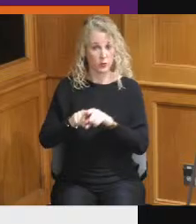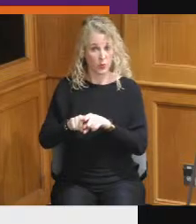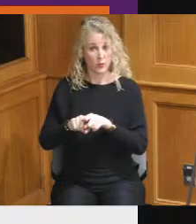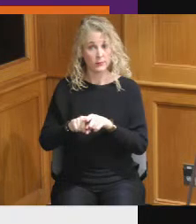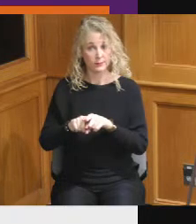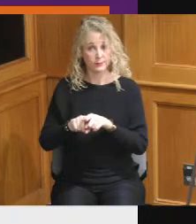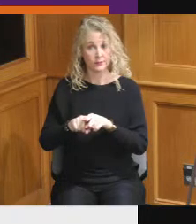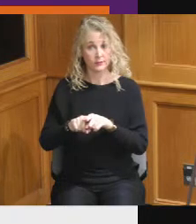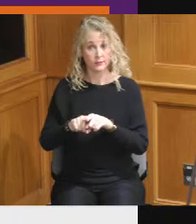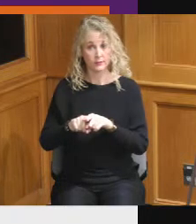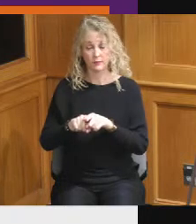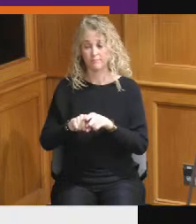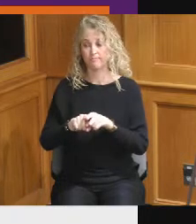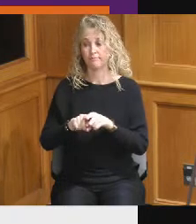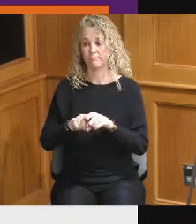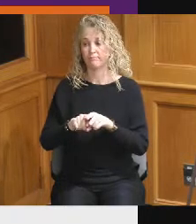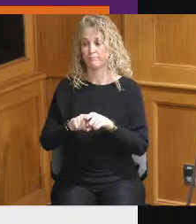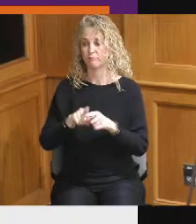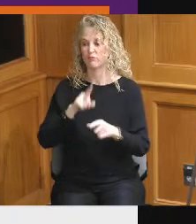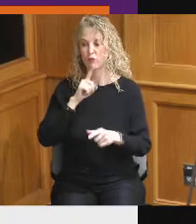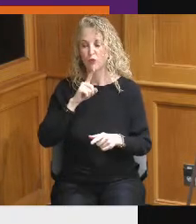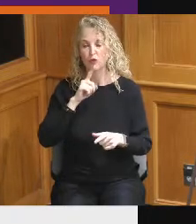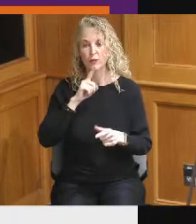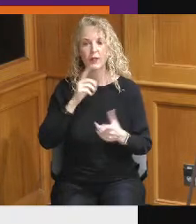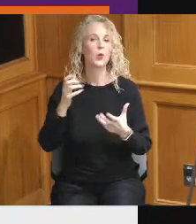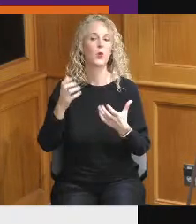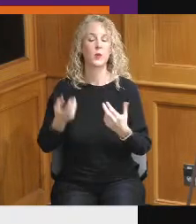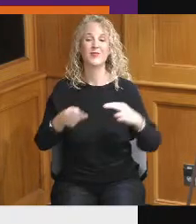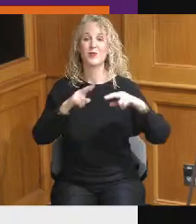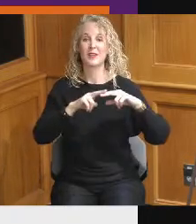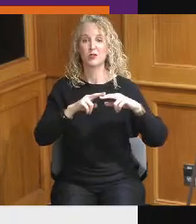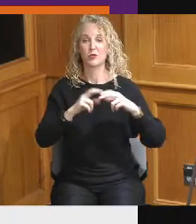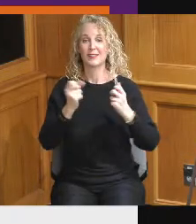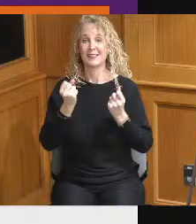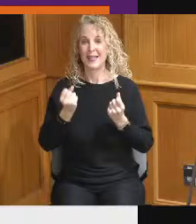what we talked about at the beginning is really building capacity amongst the non litech non-